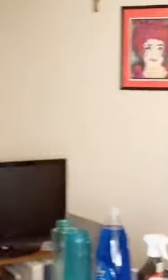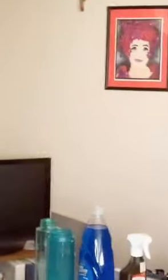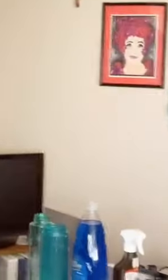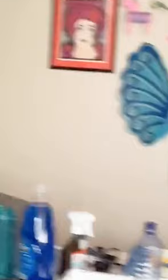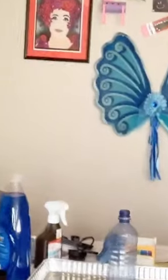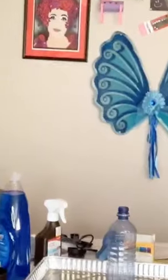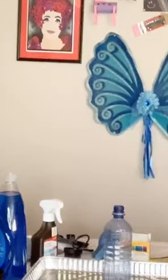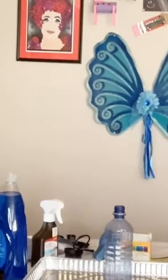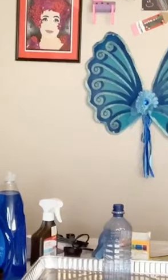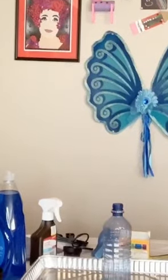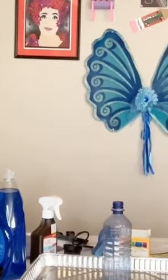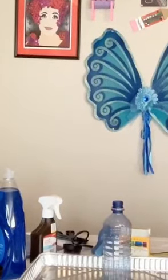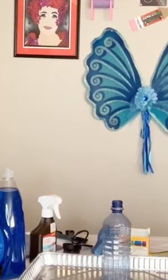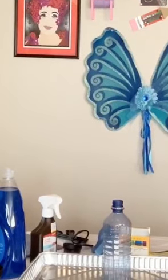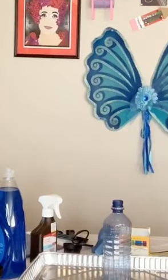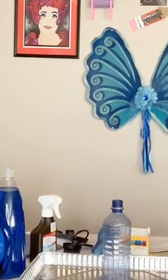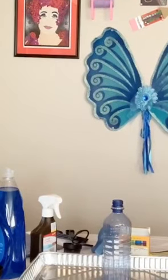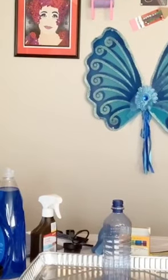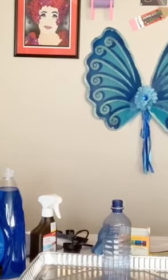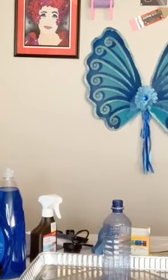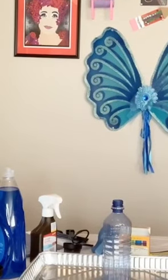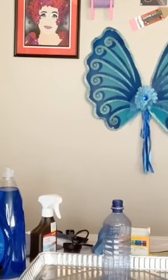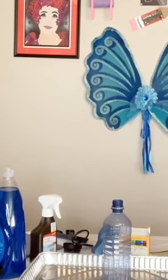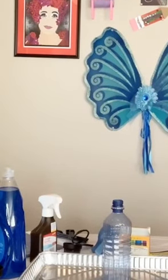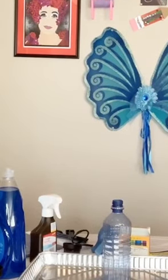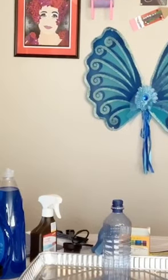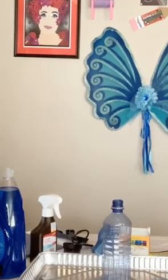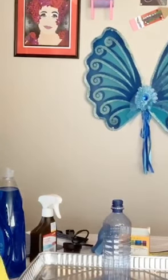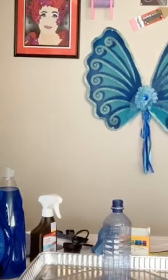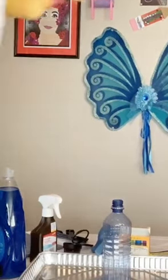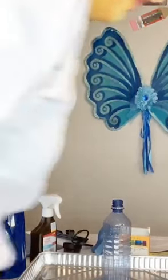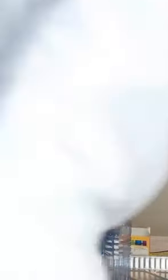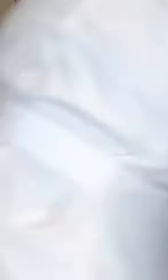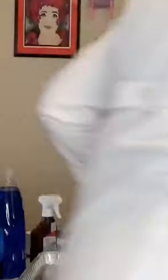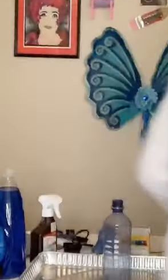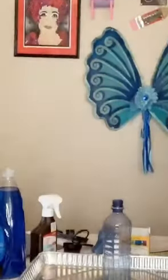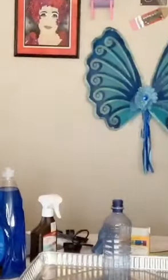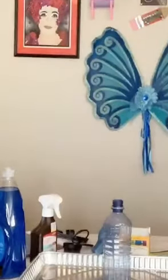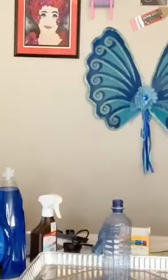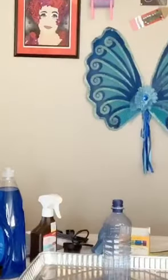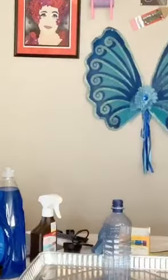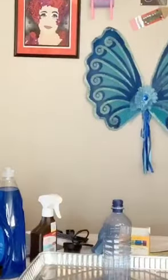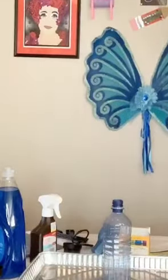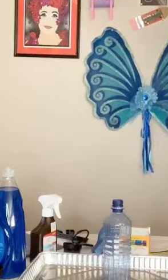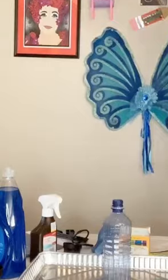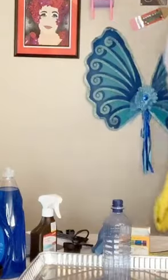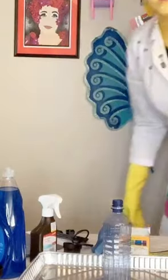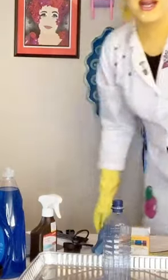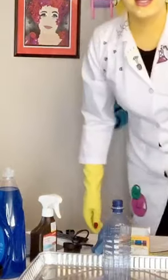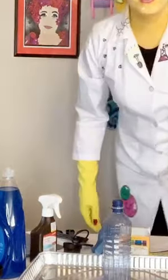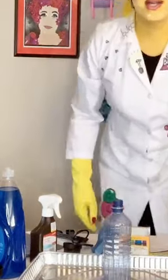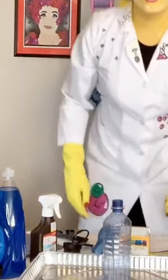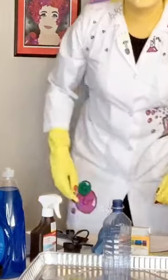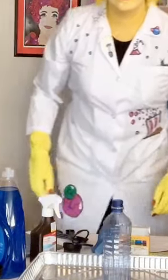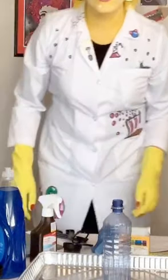Here we go. Are we good? BARB: Do you want first or second? CALI: Oh, I don't know. We'll find out. Mr. Aaron, I might need you to...okay, no. I